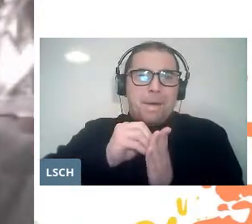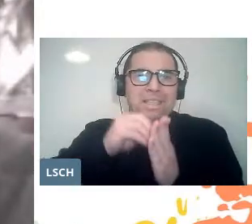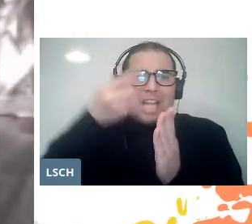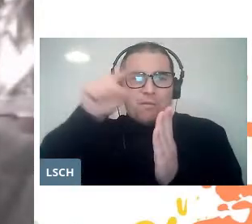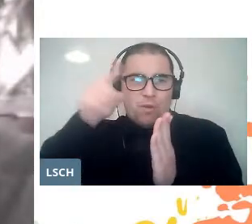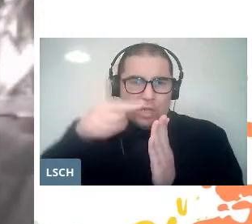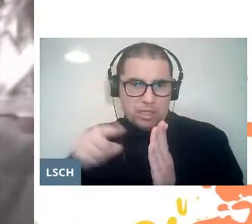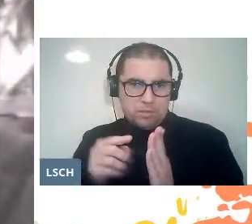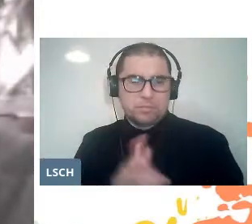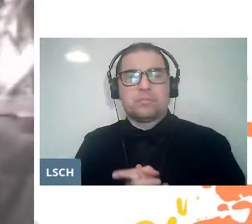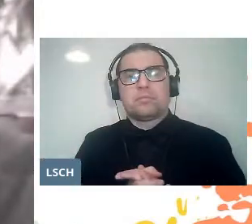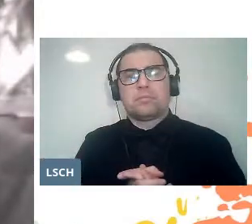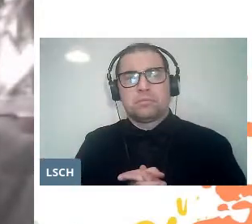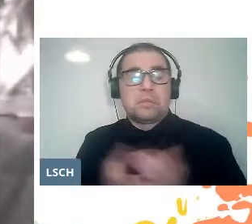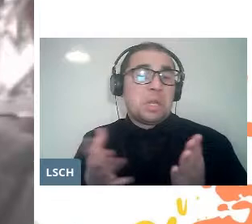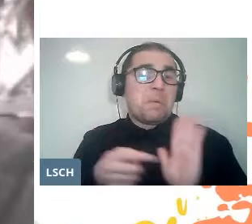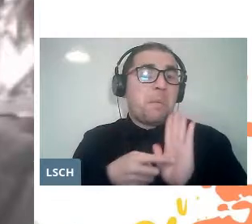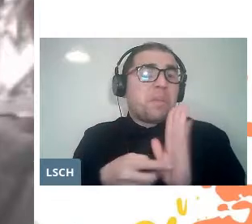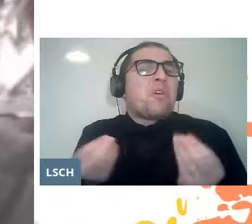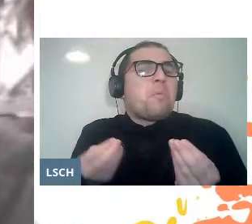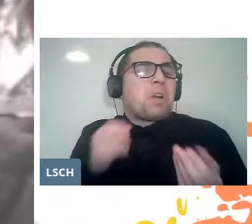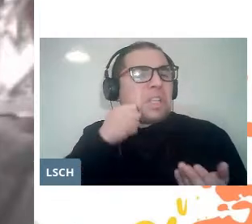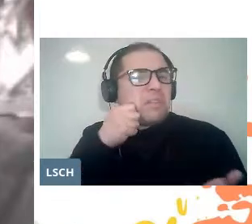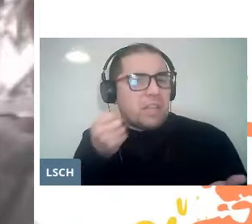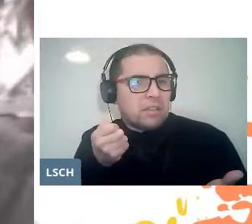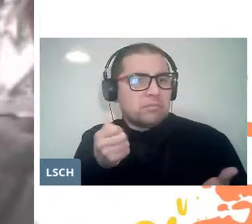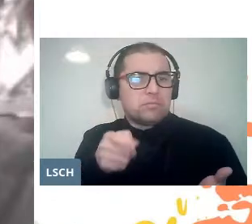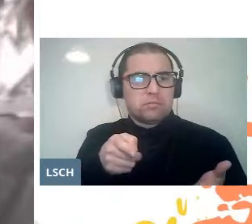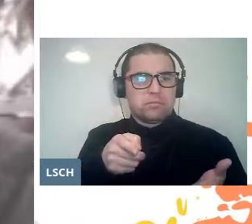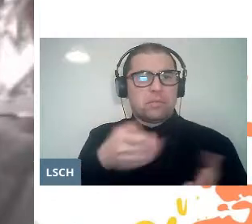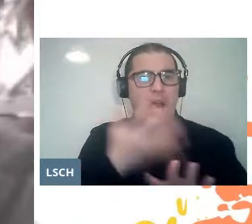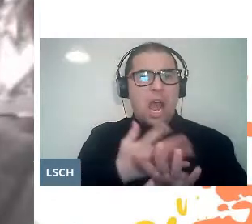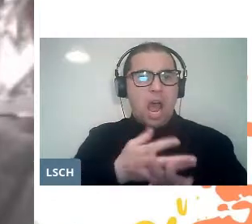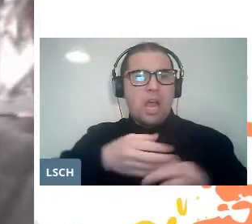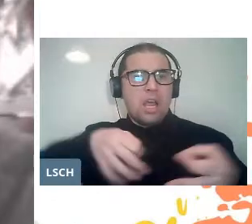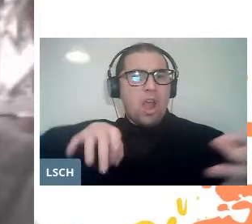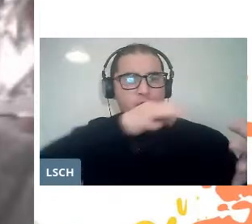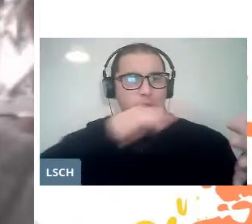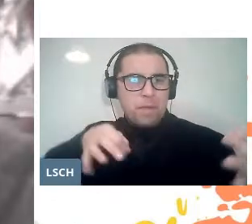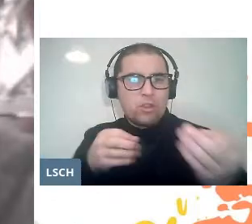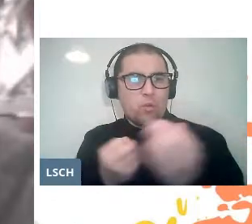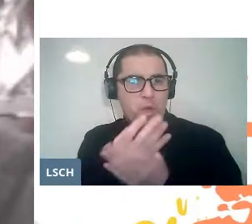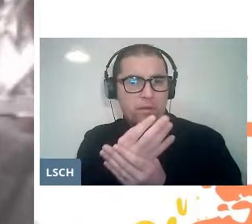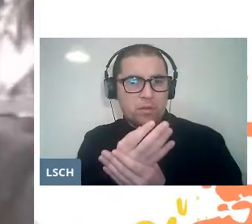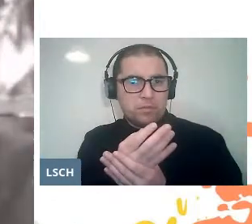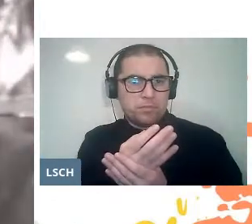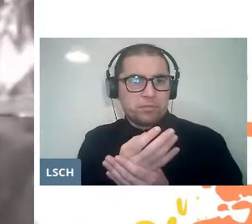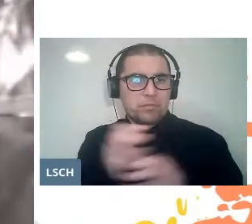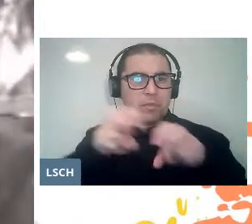For expression, this period resorted to a specific instrument, the classical orchestra.